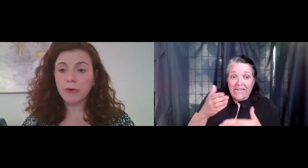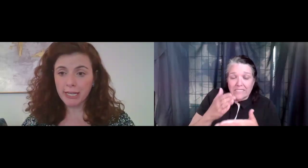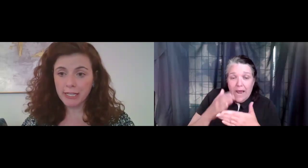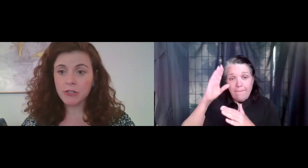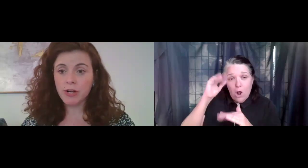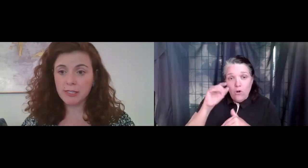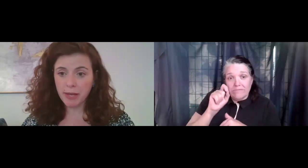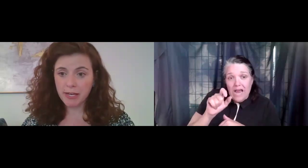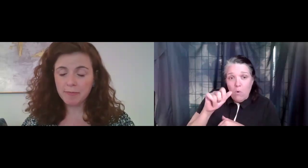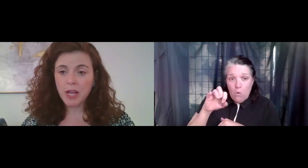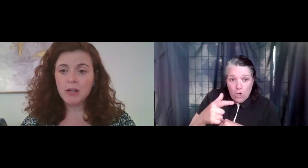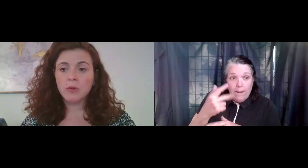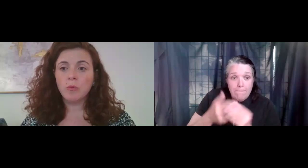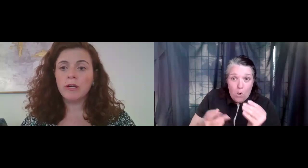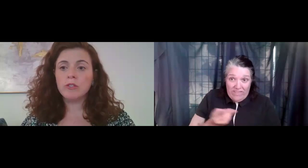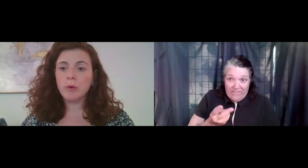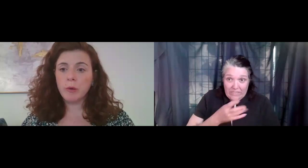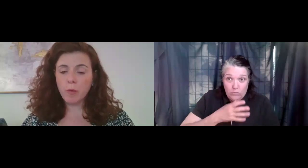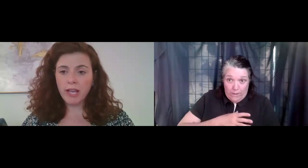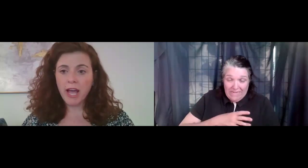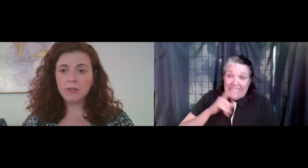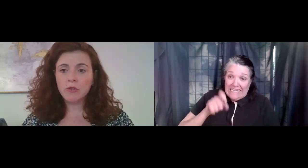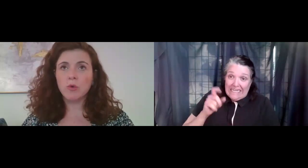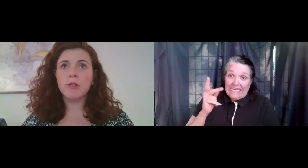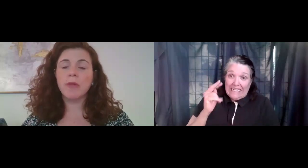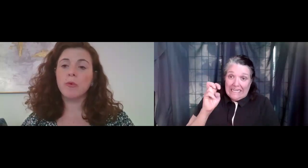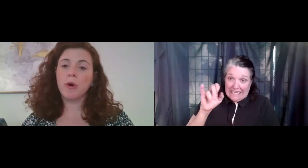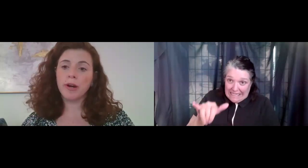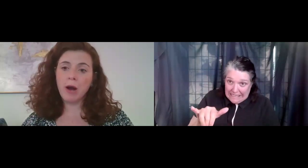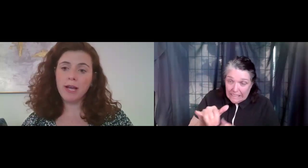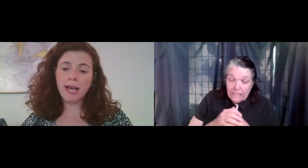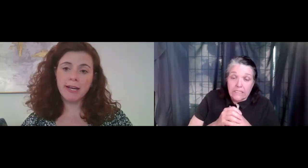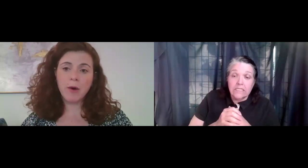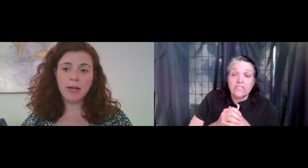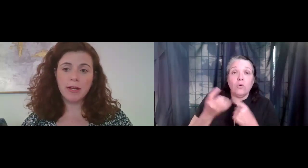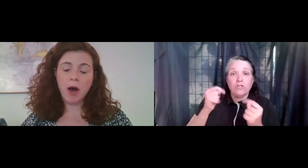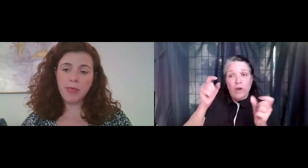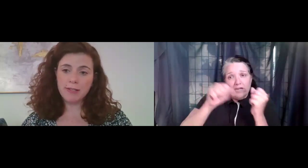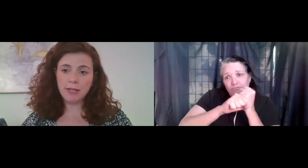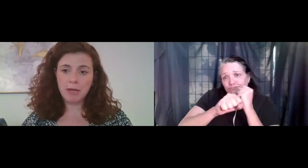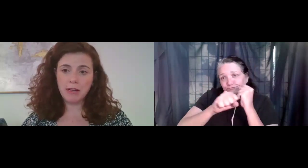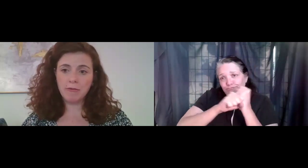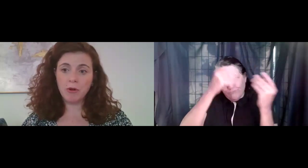for a kidney transplant. So we're doing what we can to get the word out, and get it out in an authentic, meaningful,